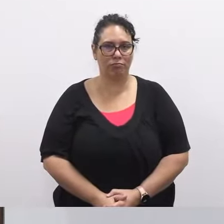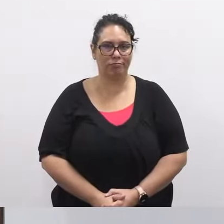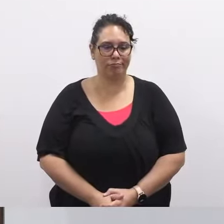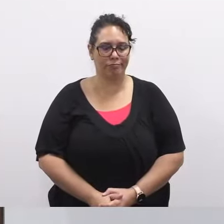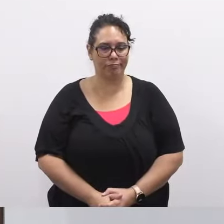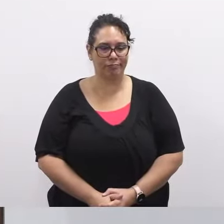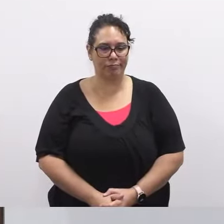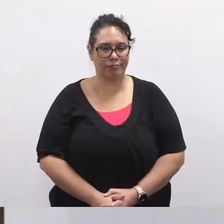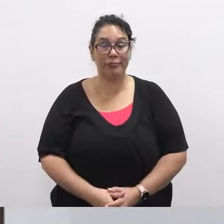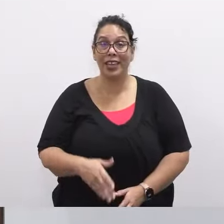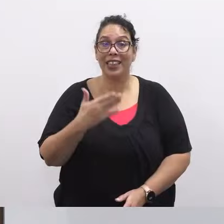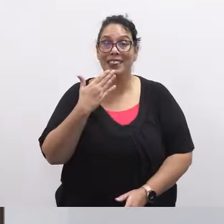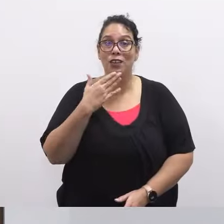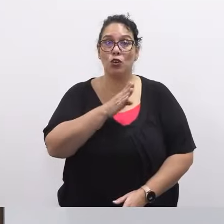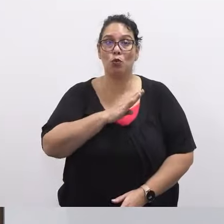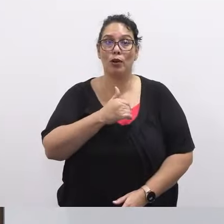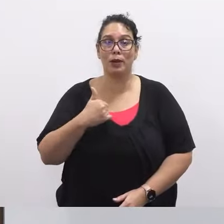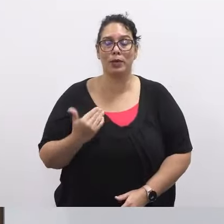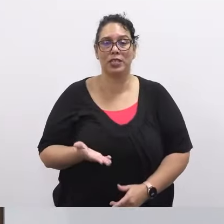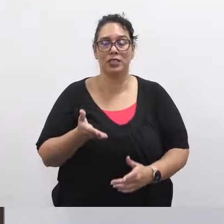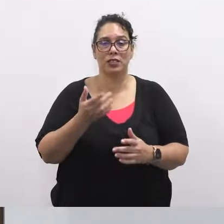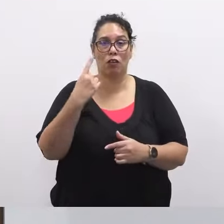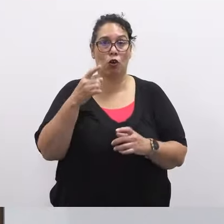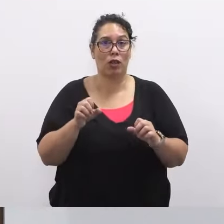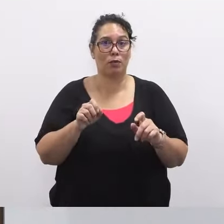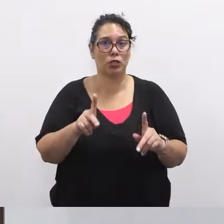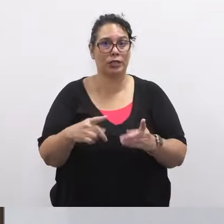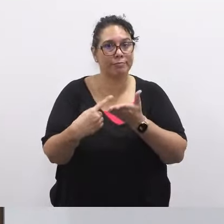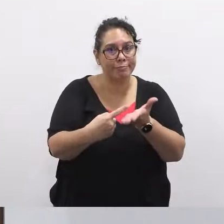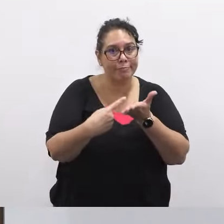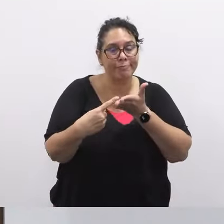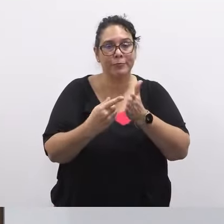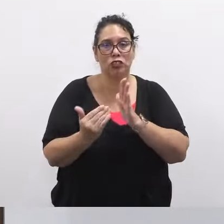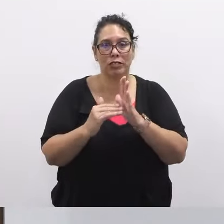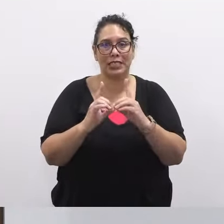Board members, thank you again for the opportunity to discuss redistricting with you.